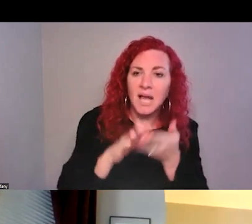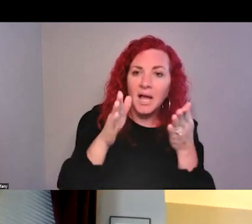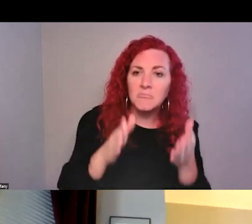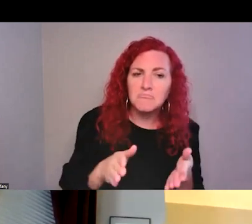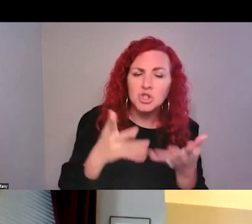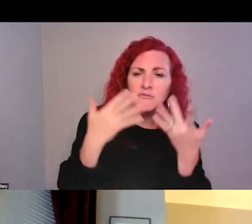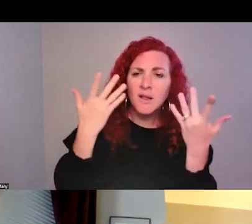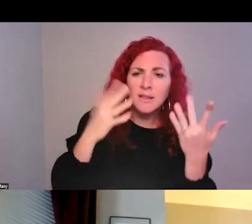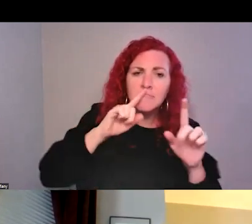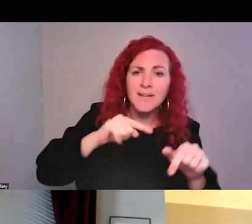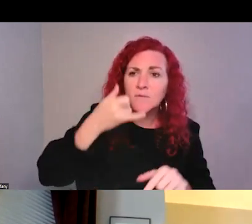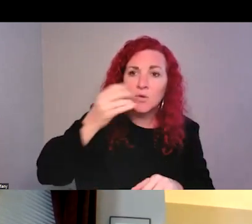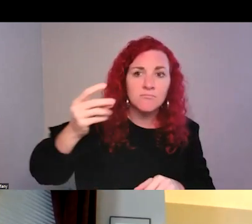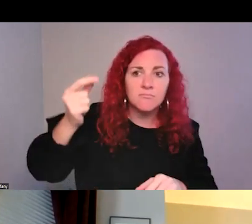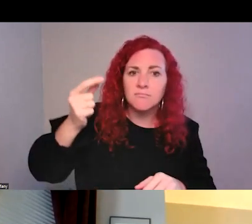A PERSON TO PICK UP.